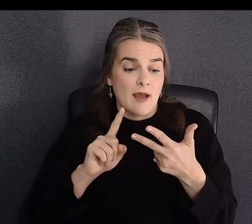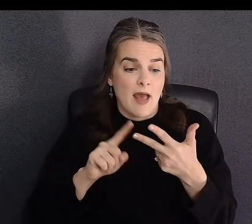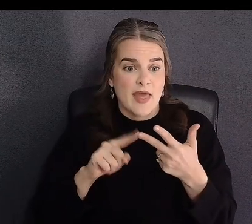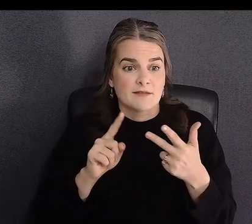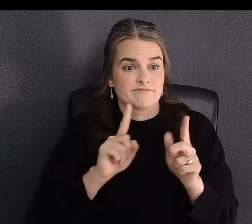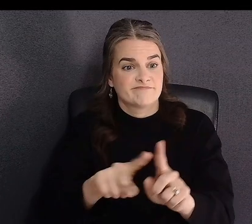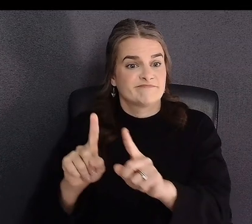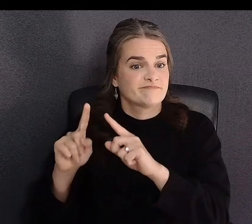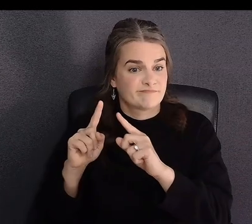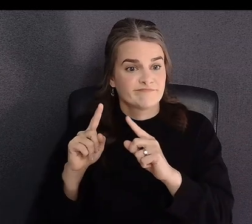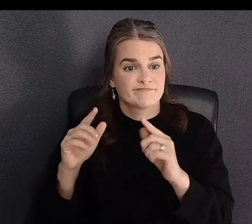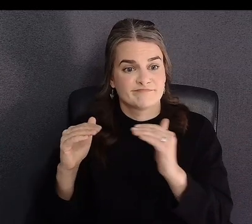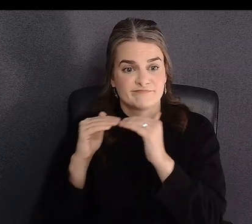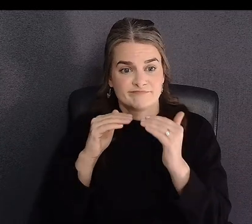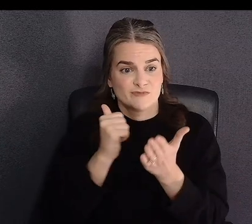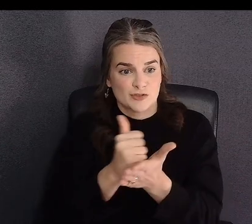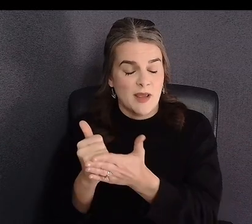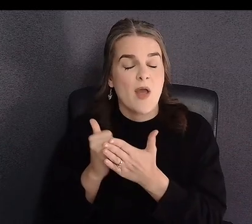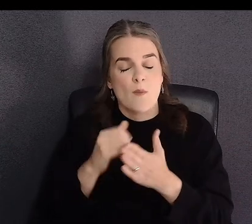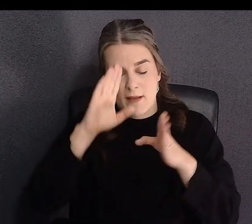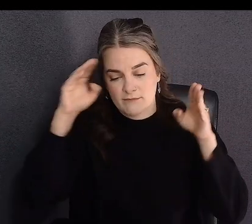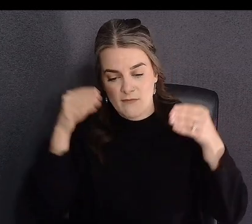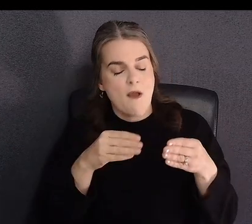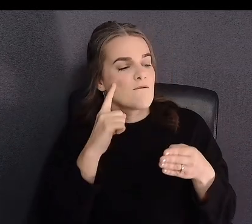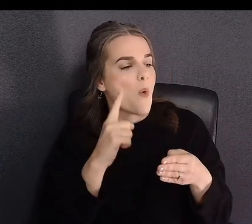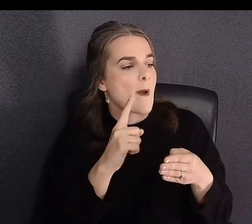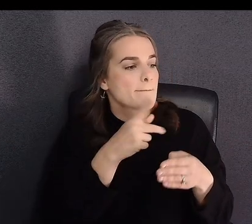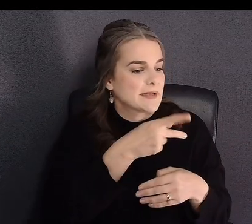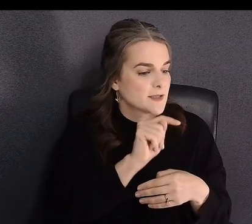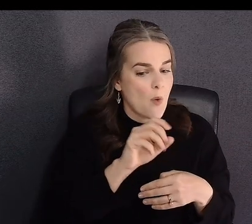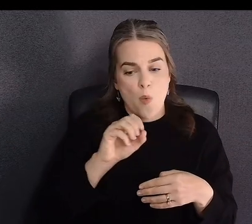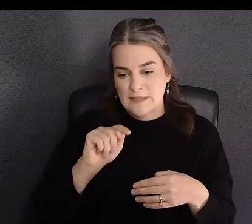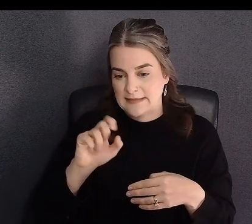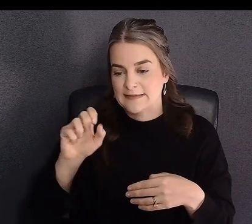We exist primarily to support PT, OT, and speech.